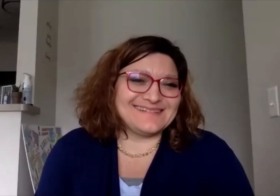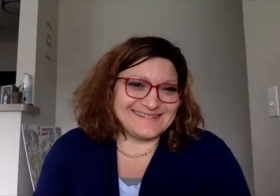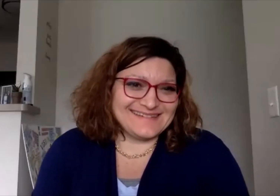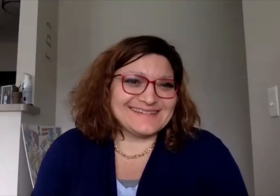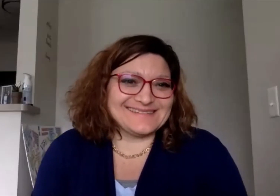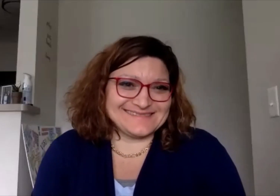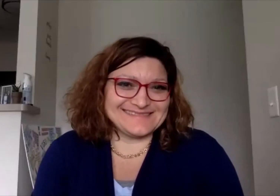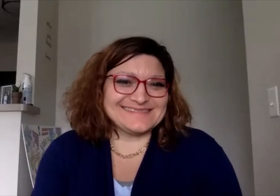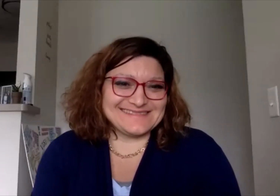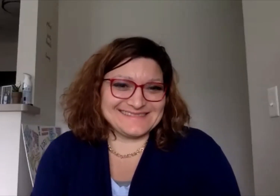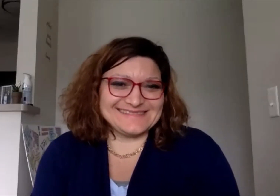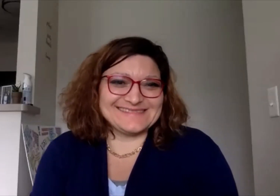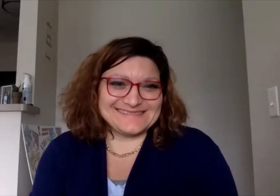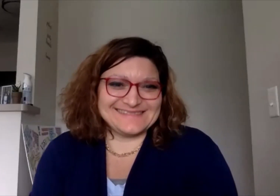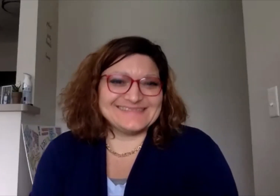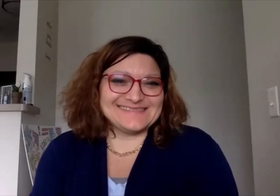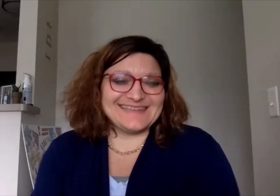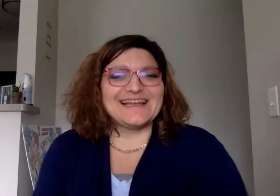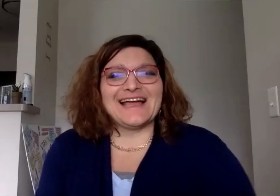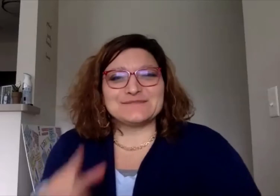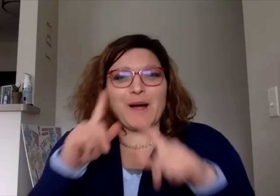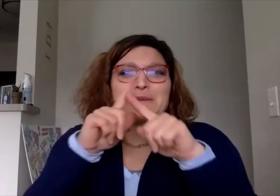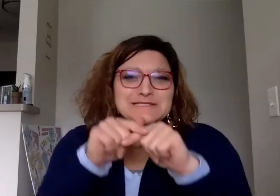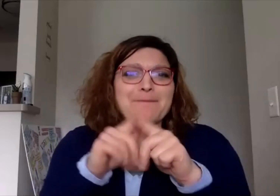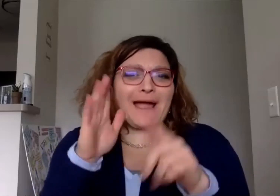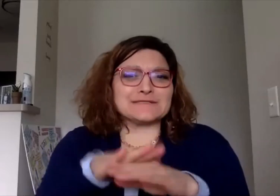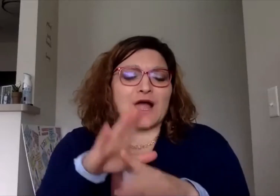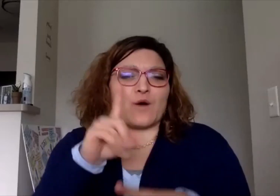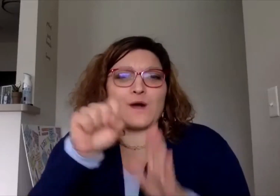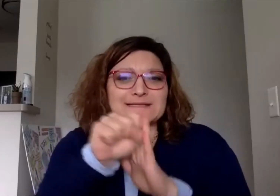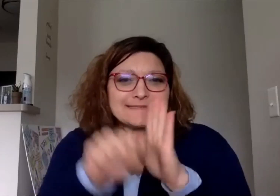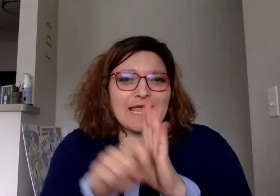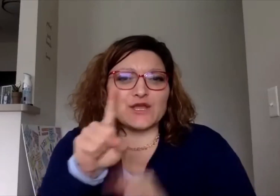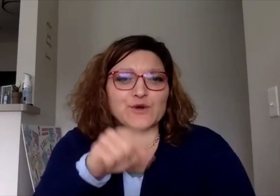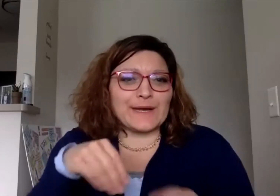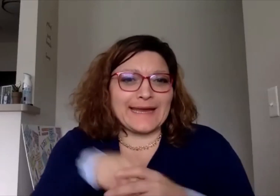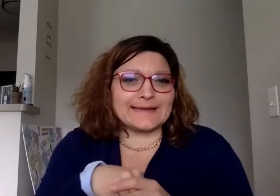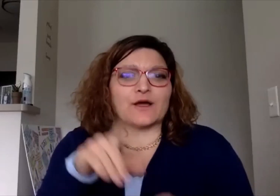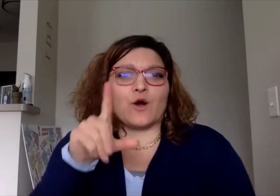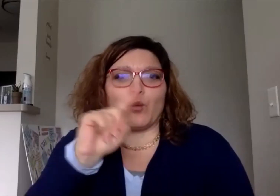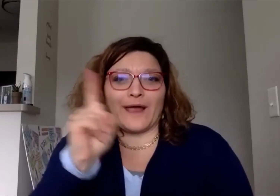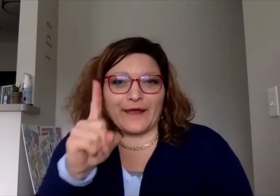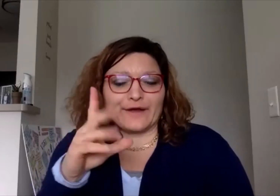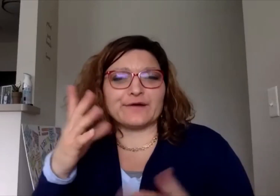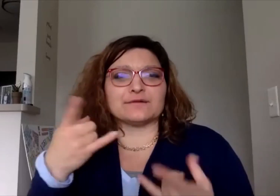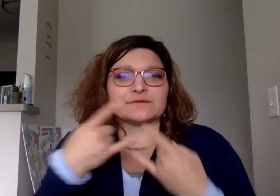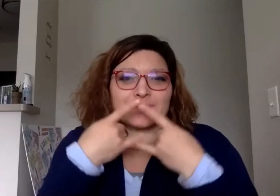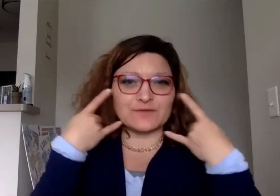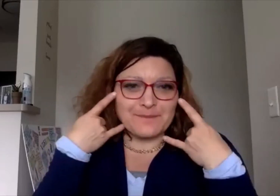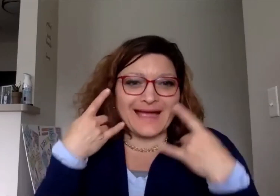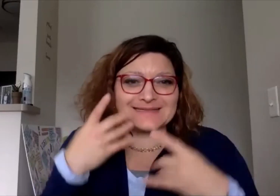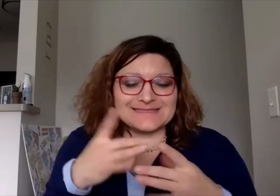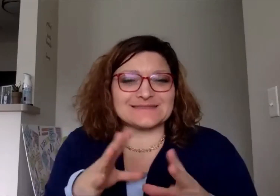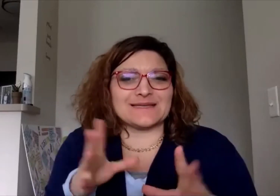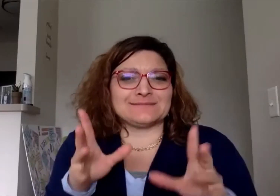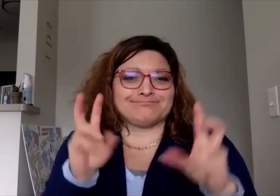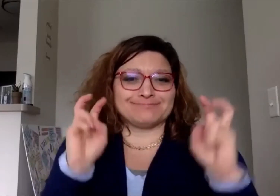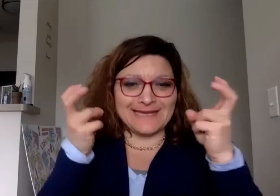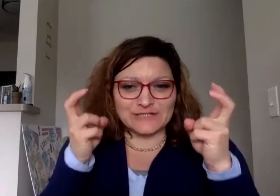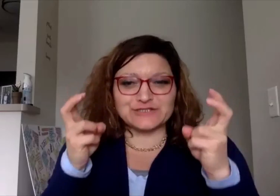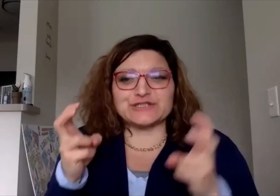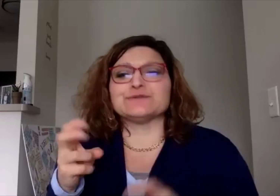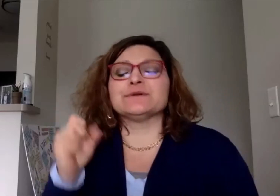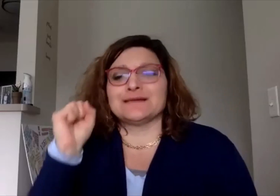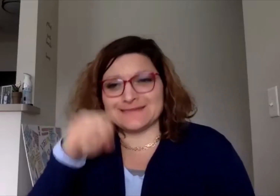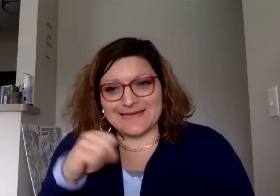Right right it probably depends on what state you're in or where you are if the mask is